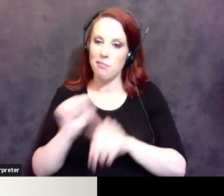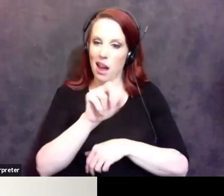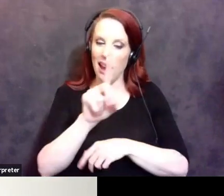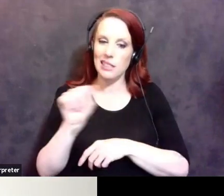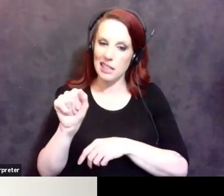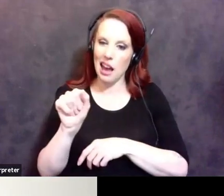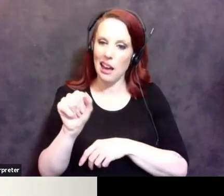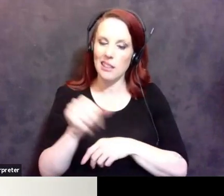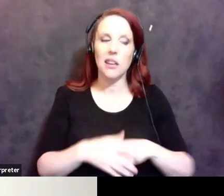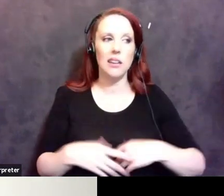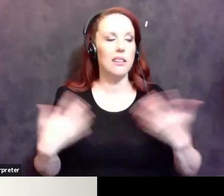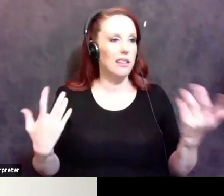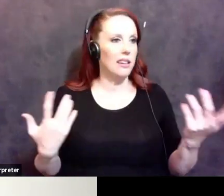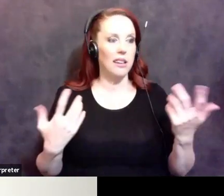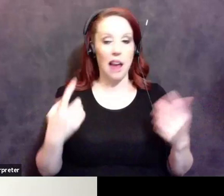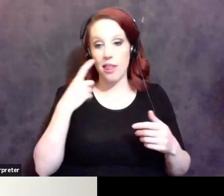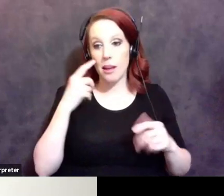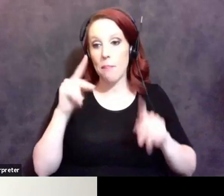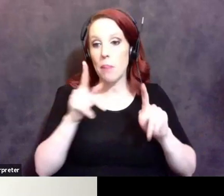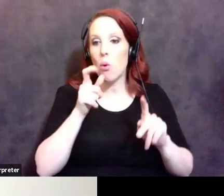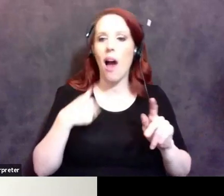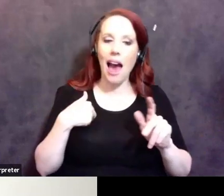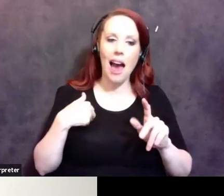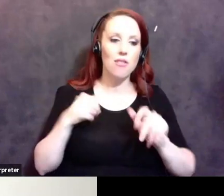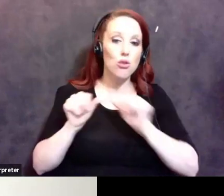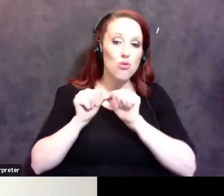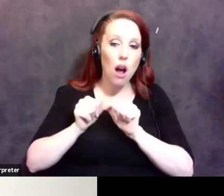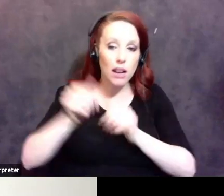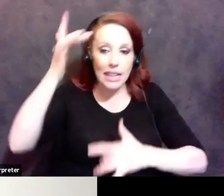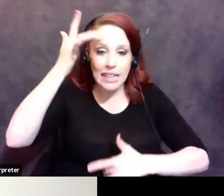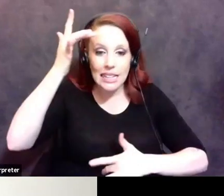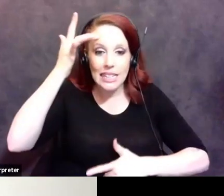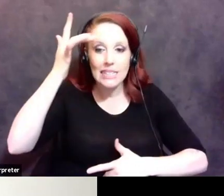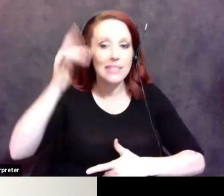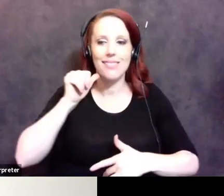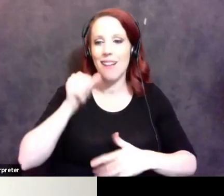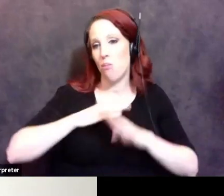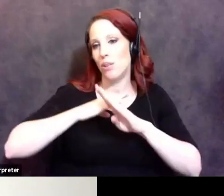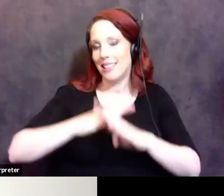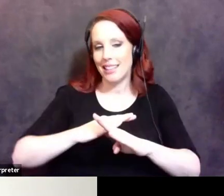that people who have concern types of chronic illnesses don't call under protections. Discrimination